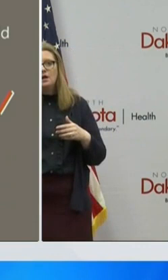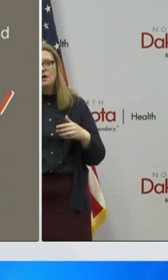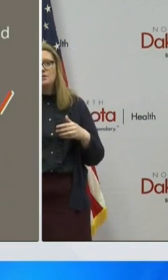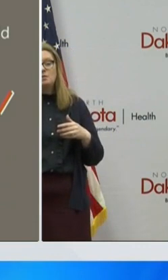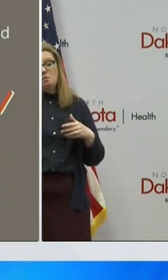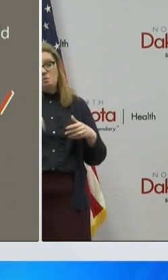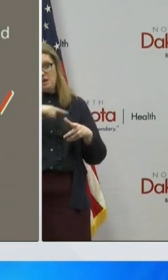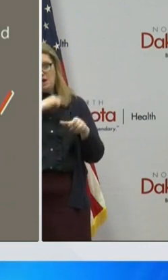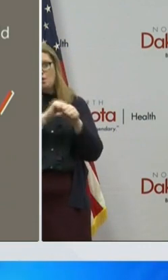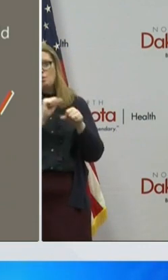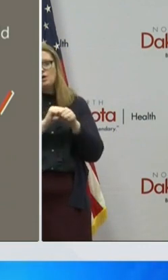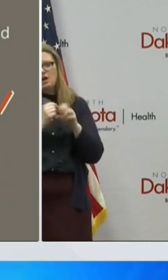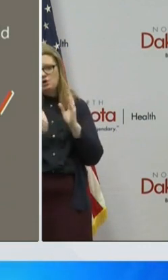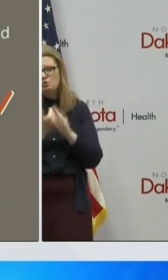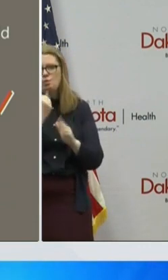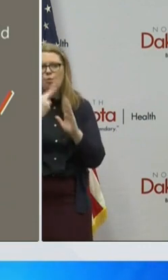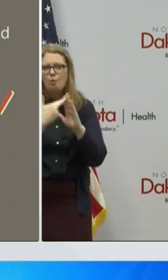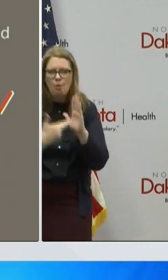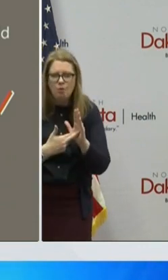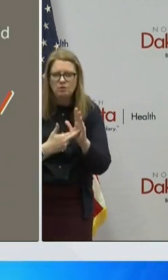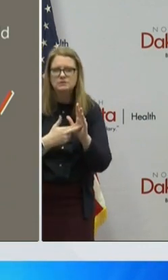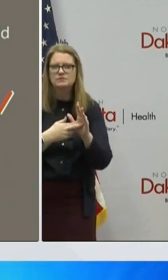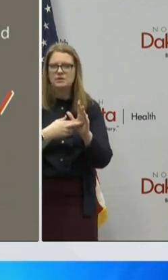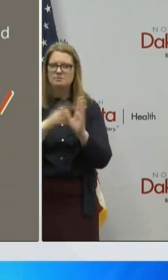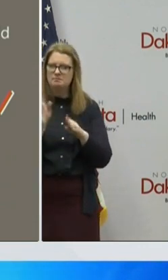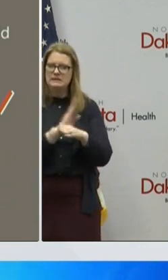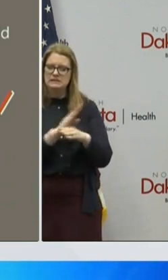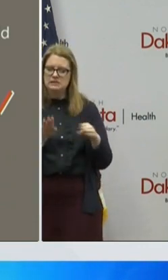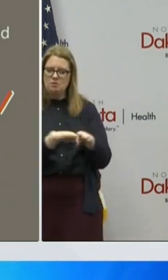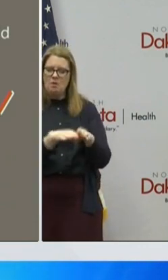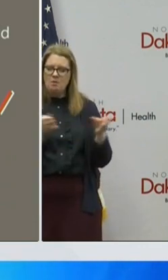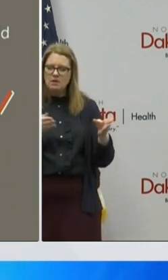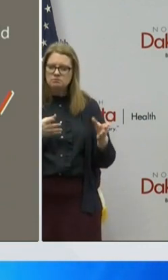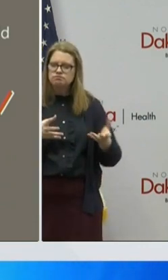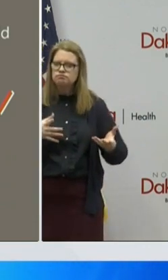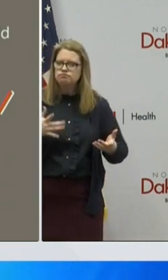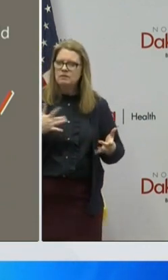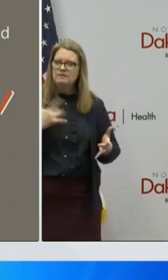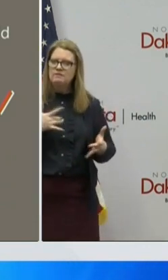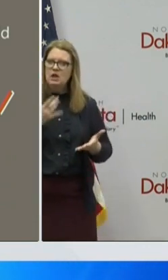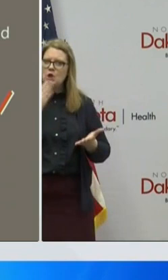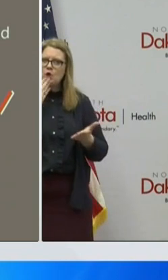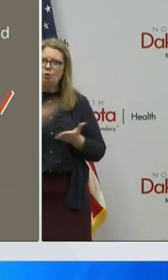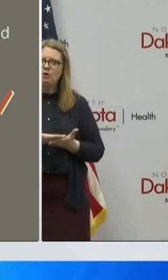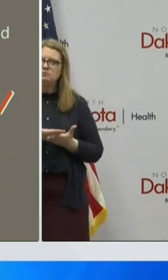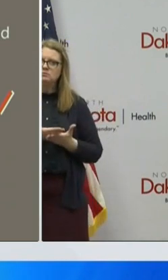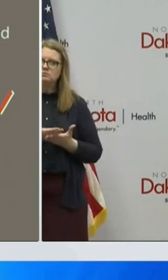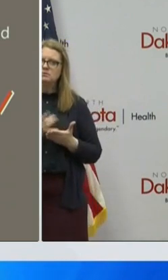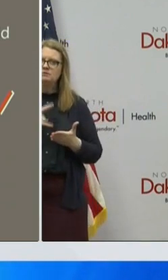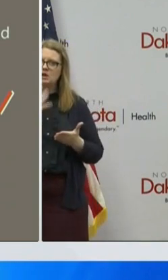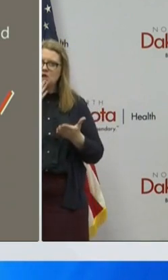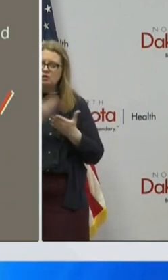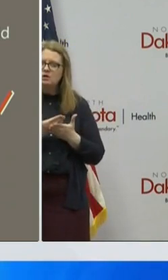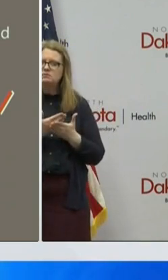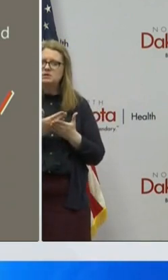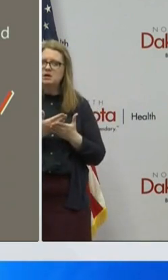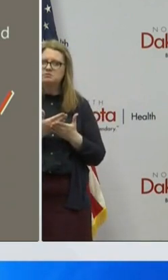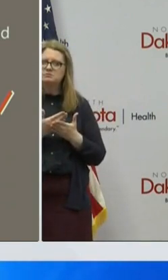WE'LL CONTINUE TO UP THE SLIDE GOING FORWARD IN TERMS OF OUR